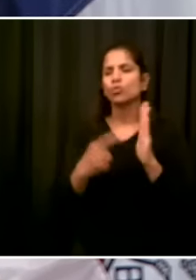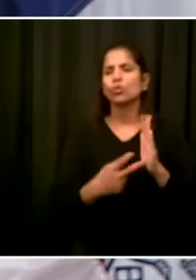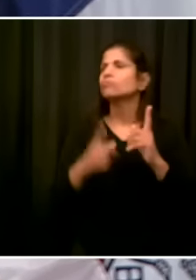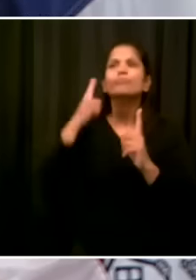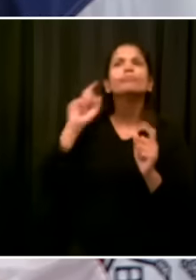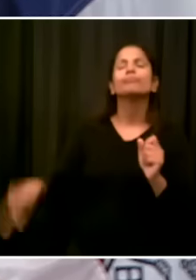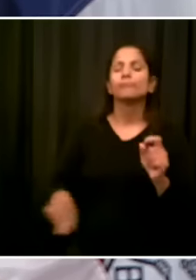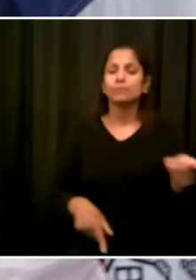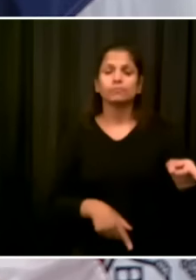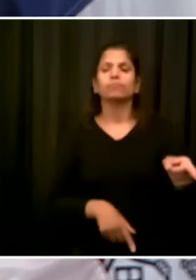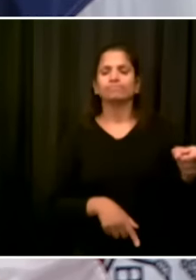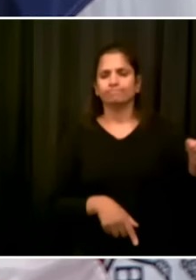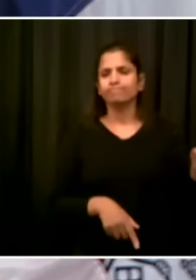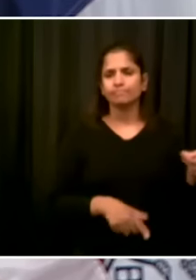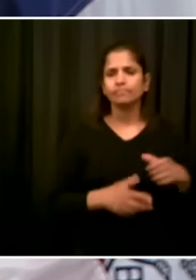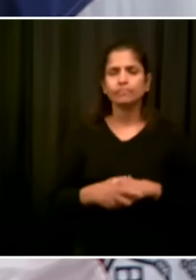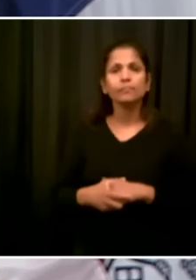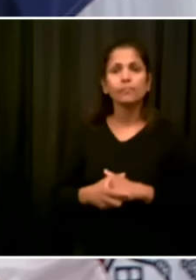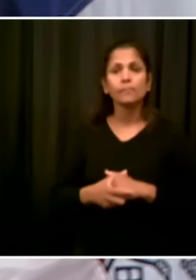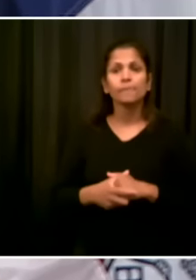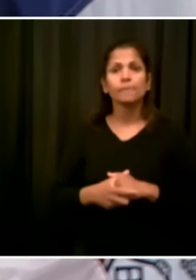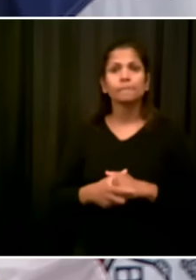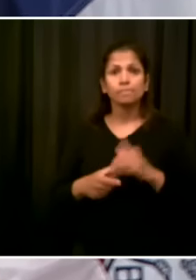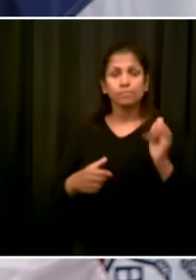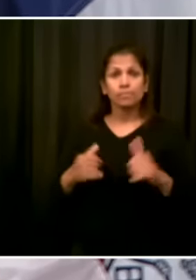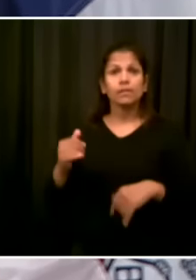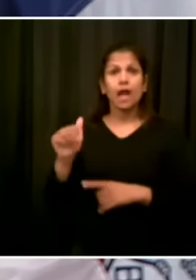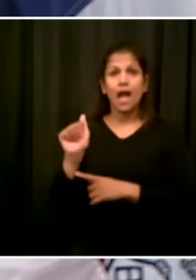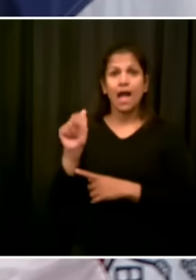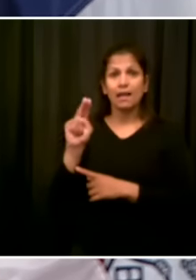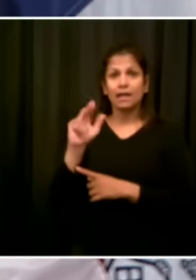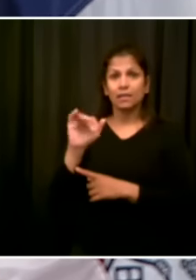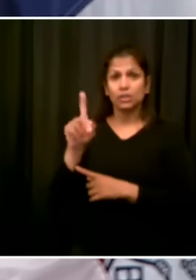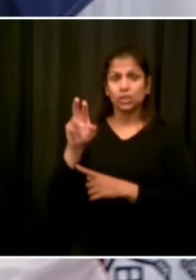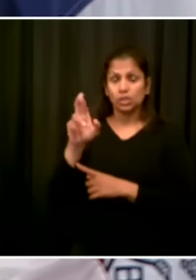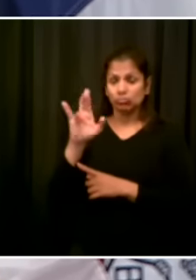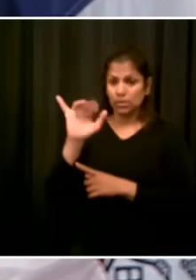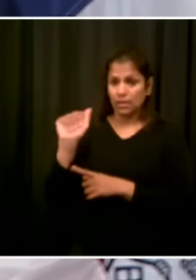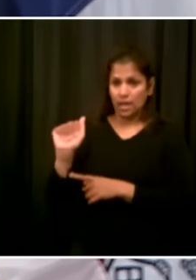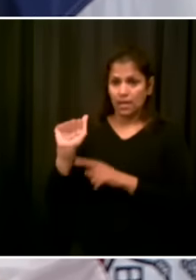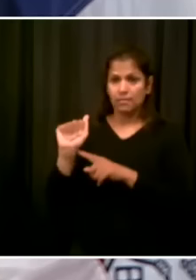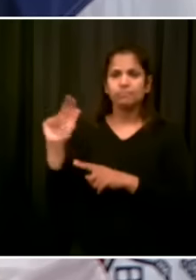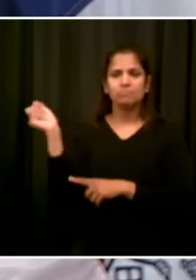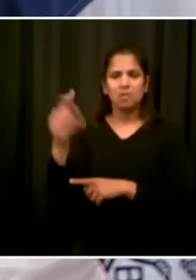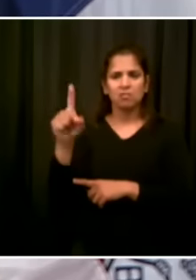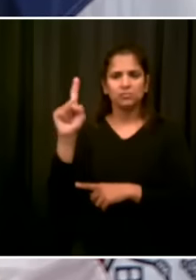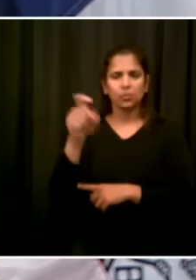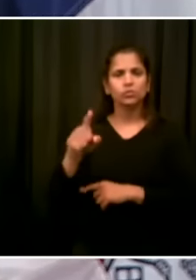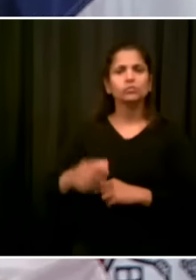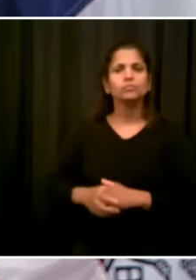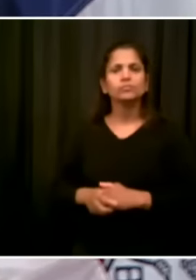IN THE COUNTRY NEEDS TO BE COUNTED. THAT'S WHAT WE INTEND TO DO. THIS WEEK WE ARE IN THE MIDDLE OF A WEEK OF ACTION.